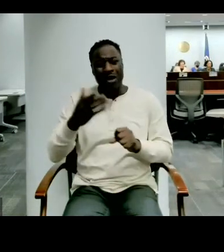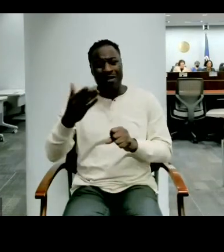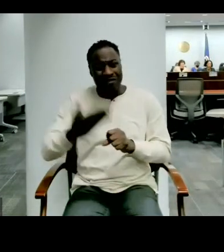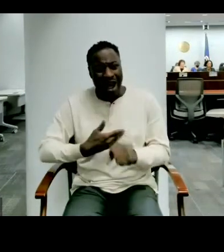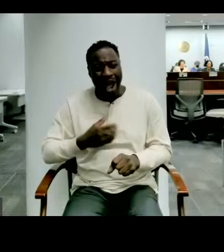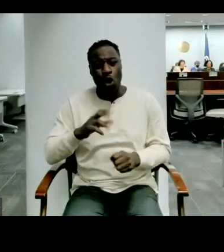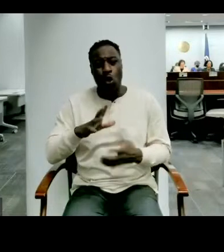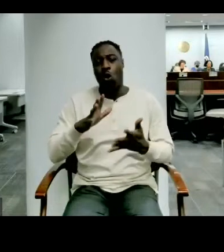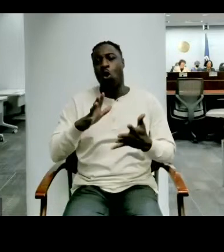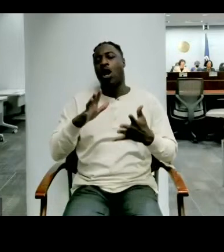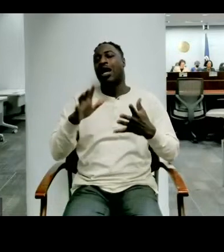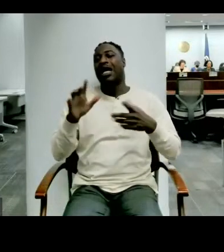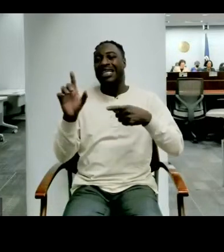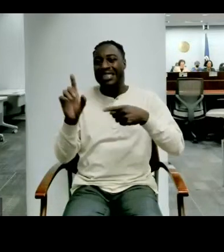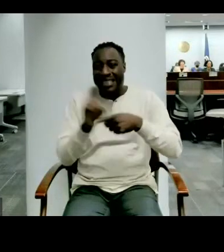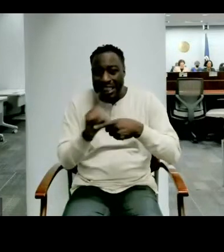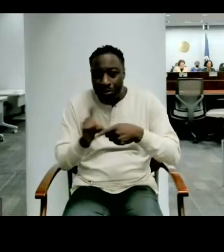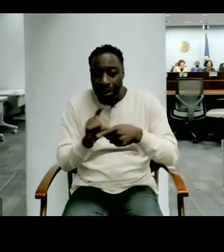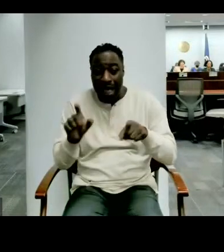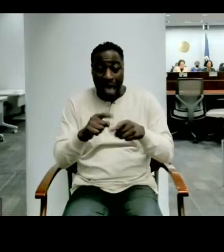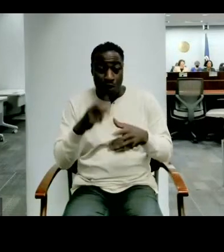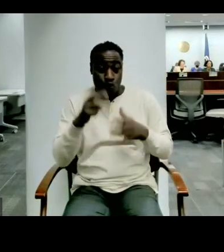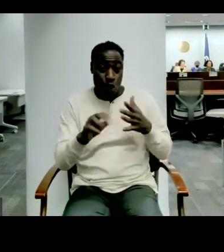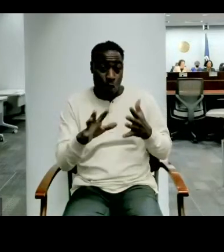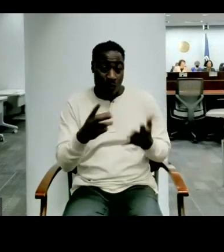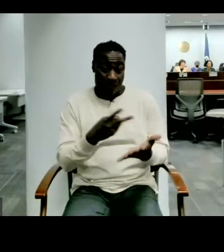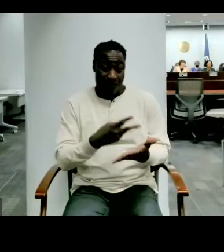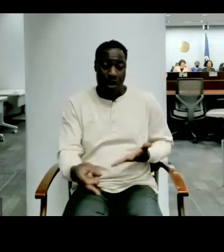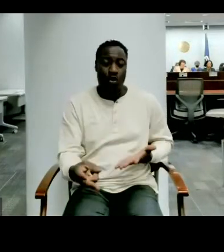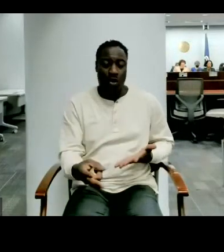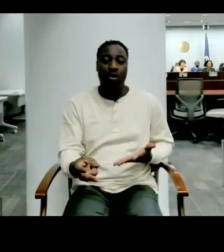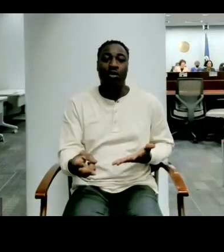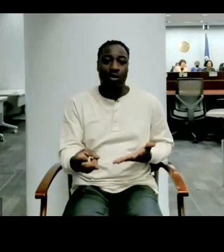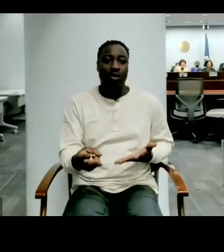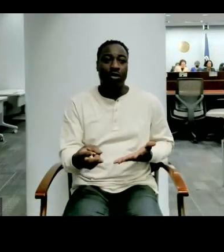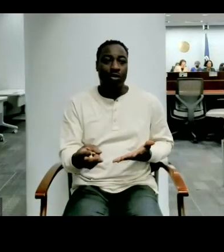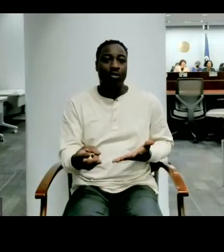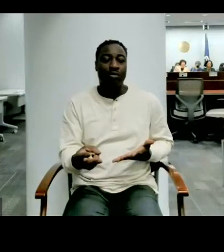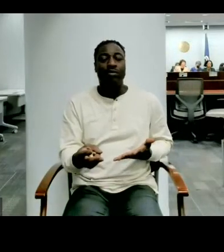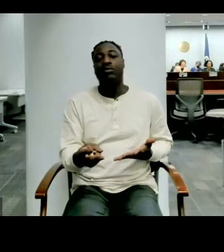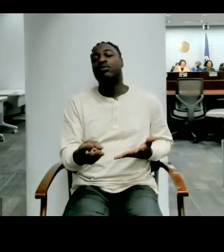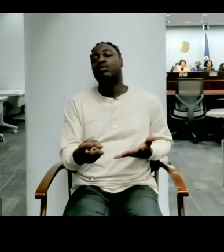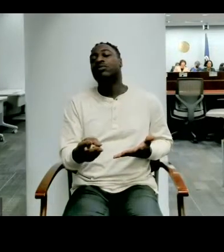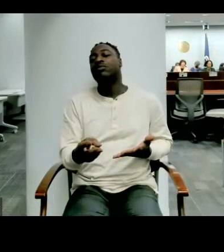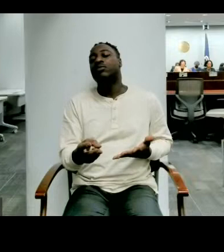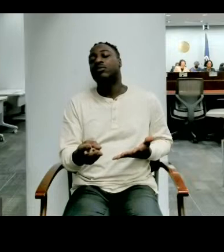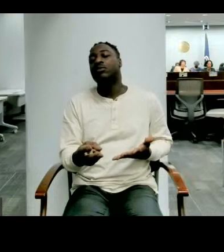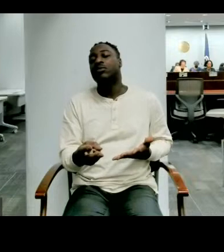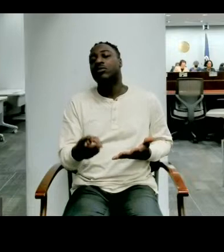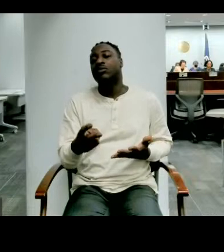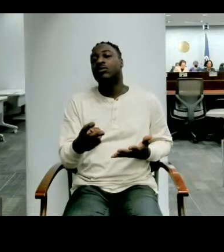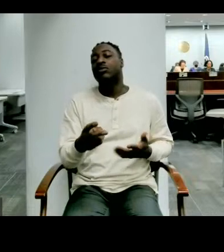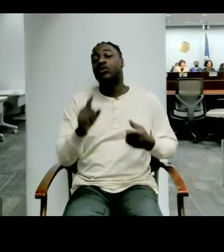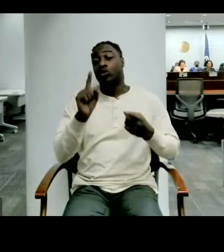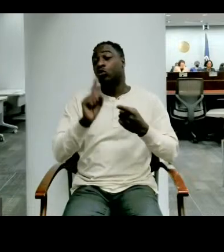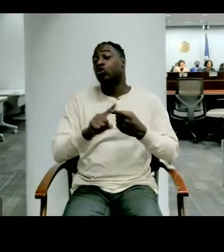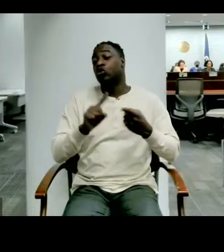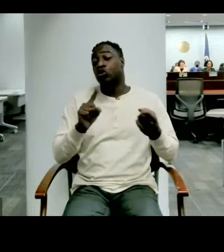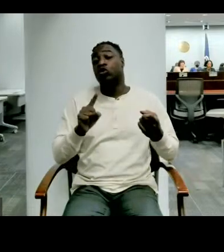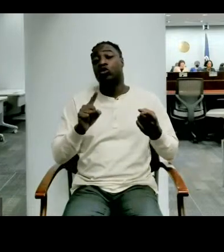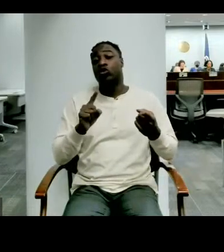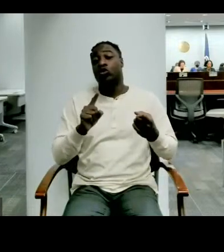as a result of your failure to forgo your right to an accommodation.